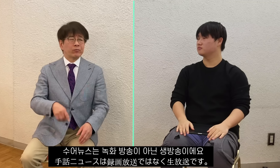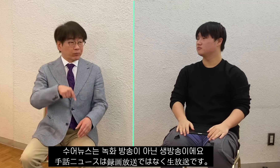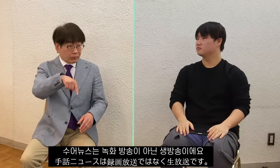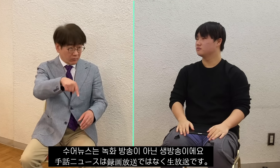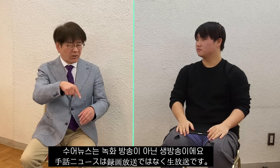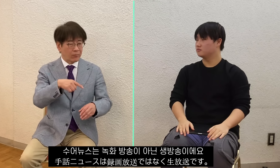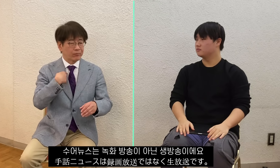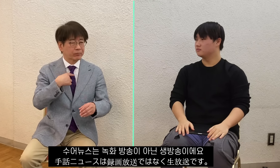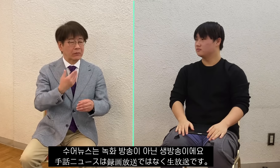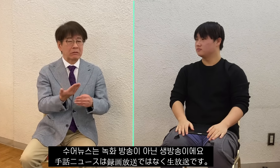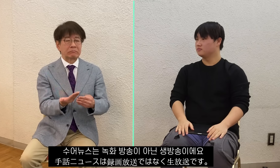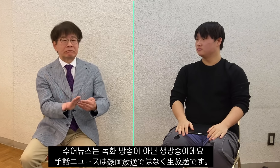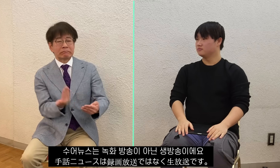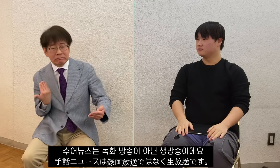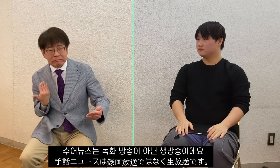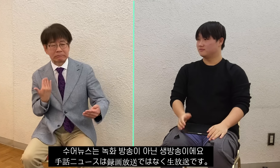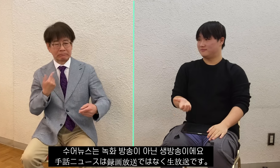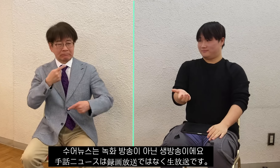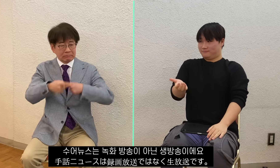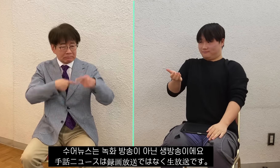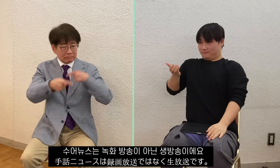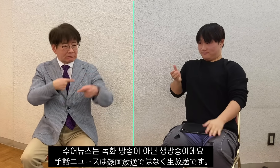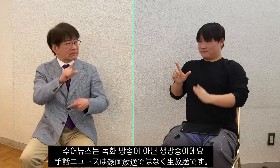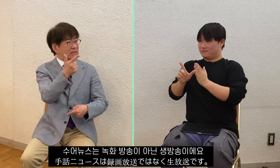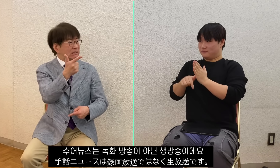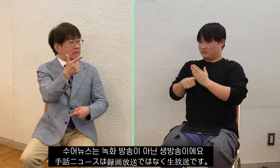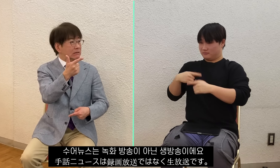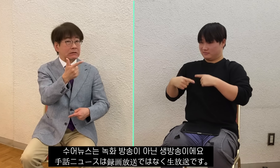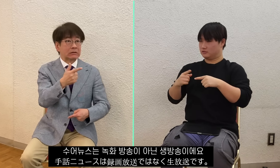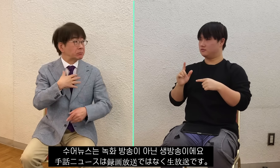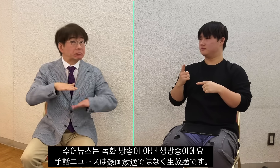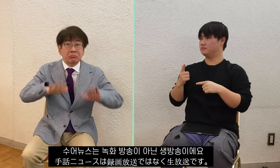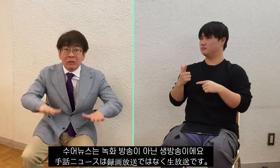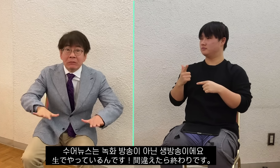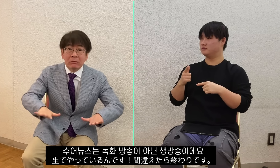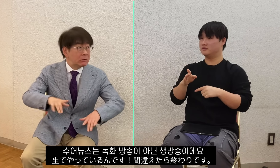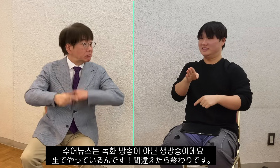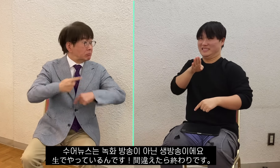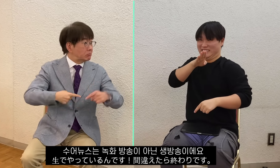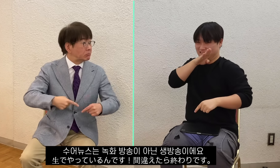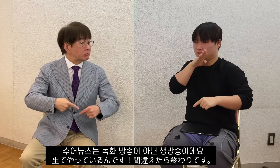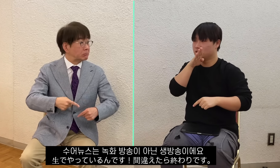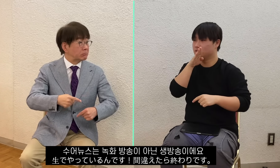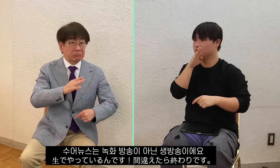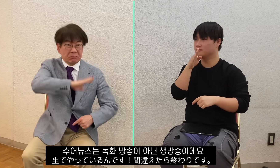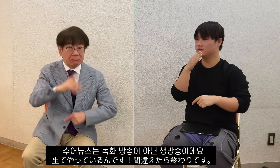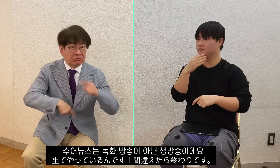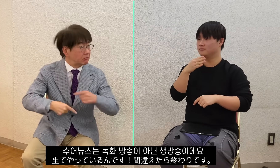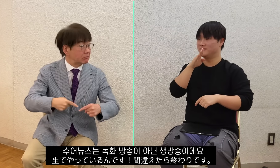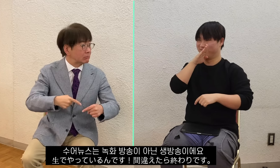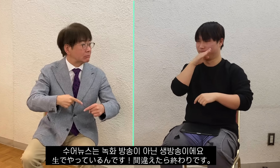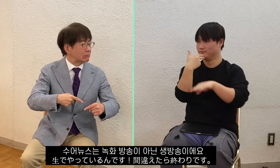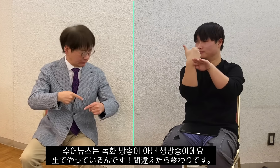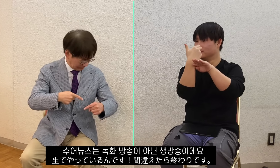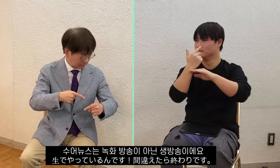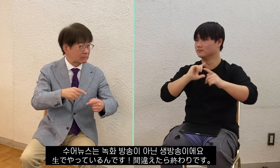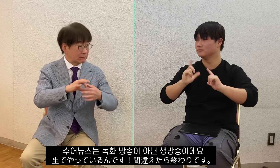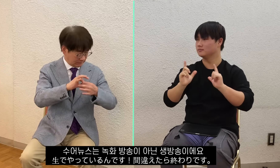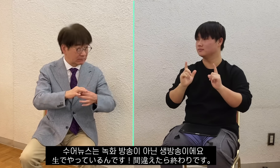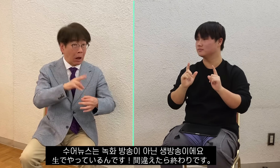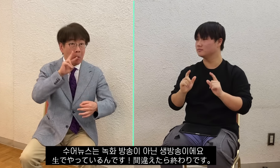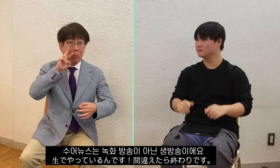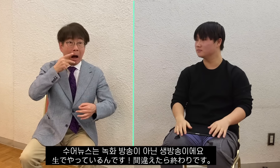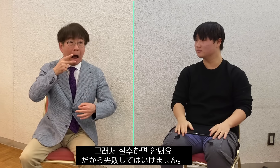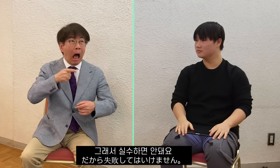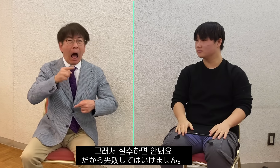Sign news is a live broadcast, not a recorded broadcast.